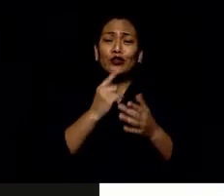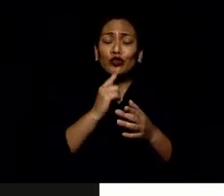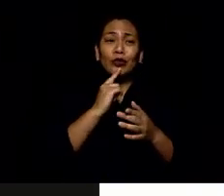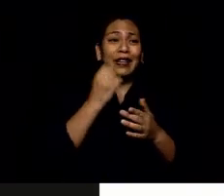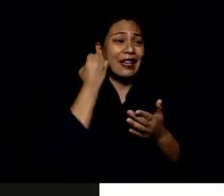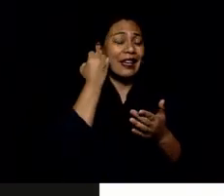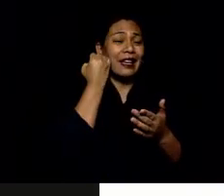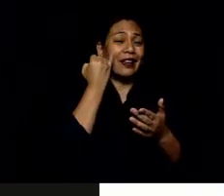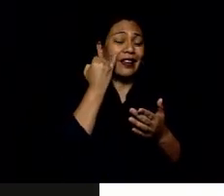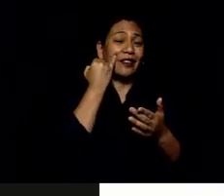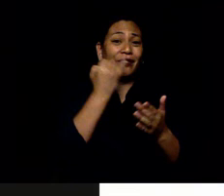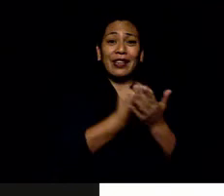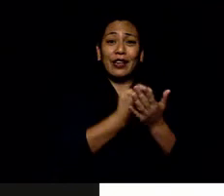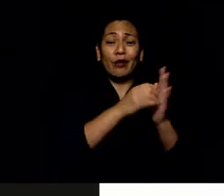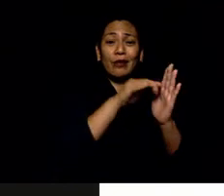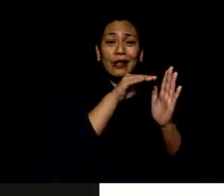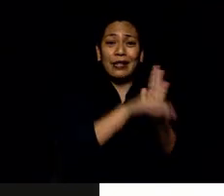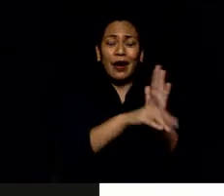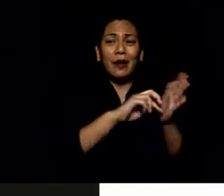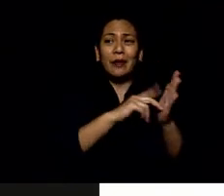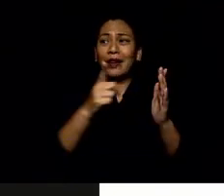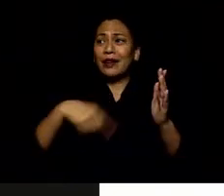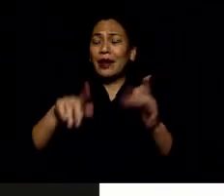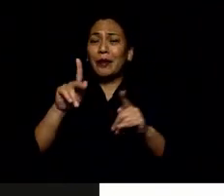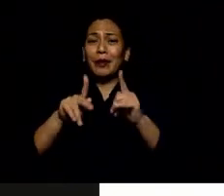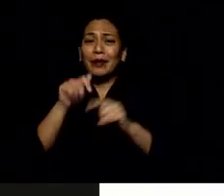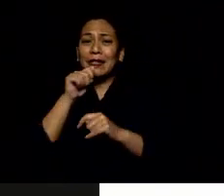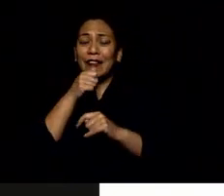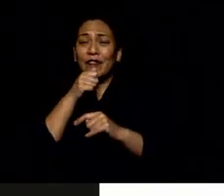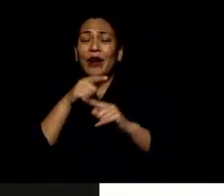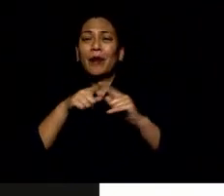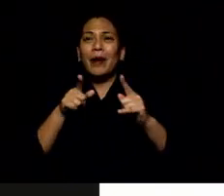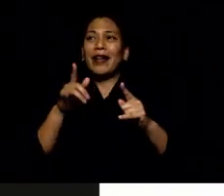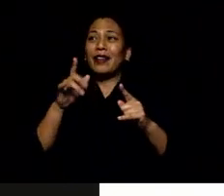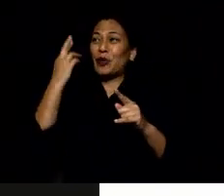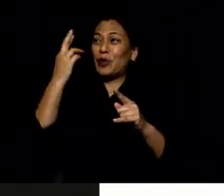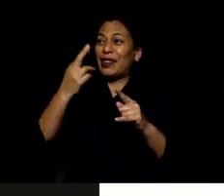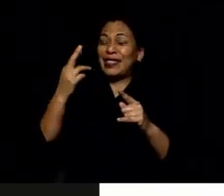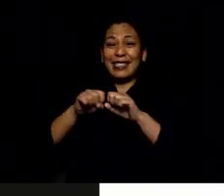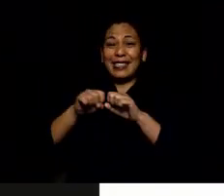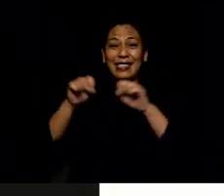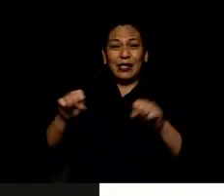an economy that needs to grow in order to not throw people out of work.